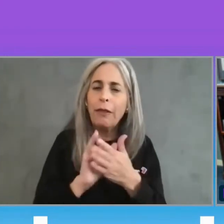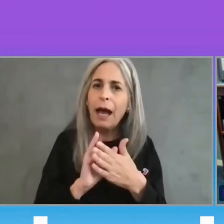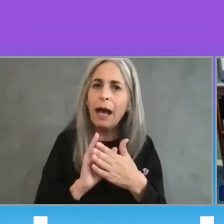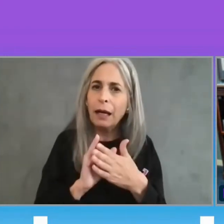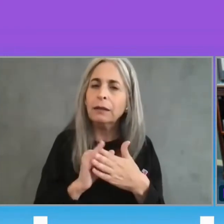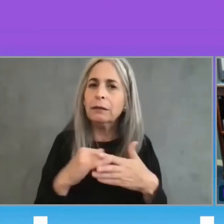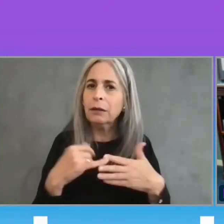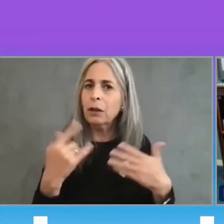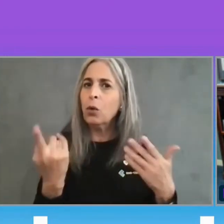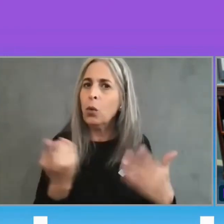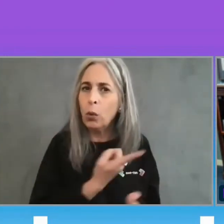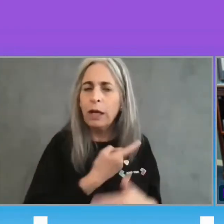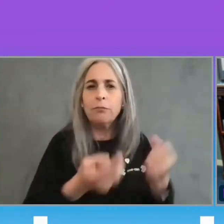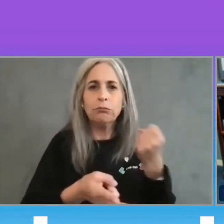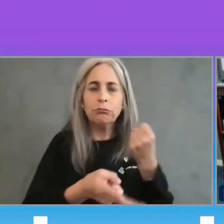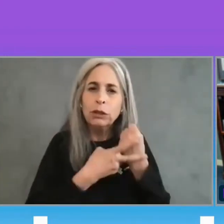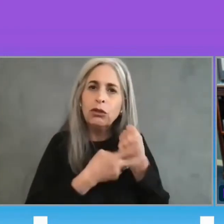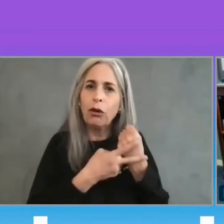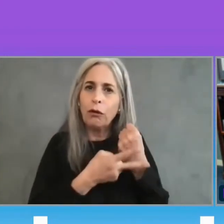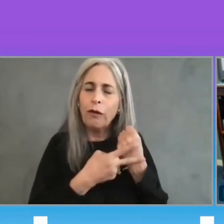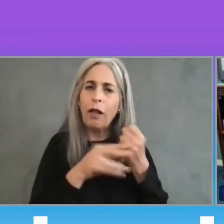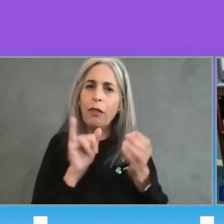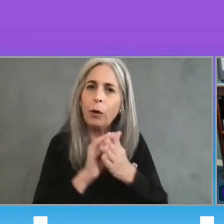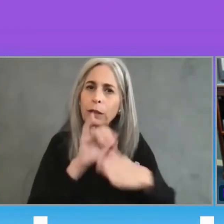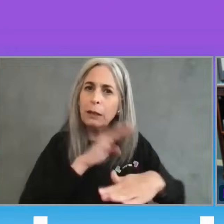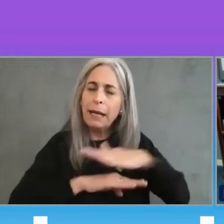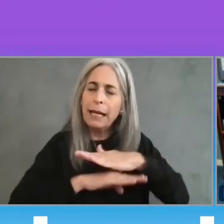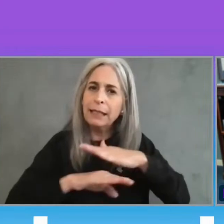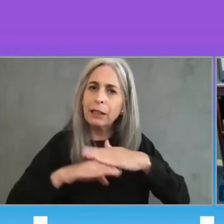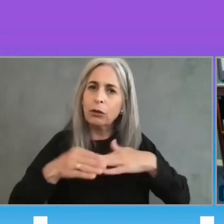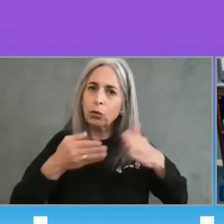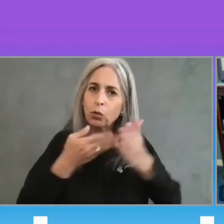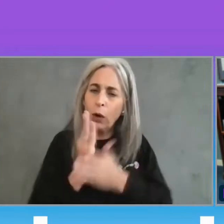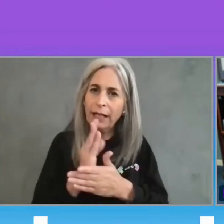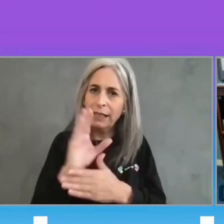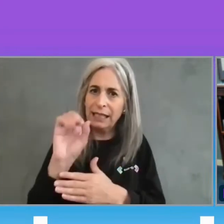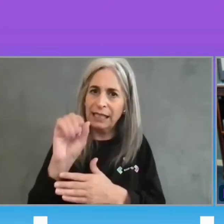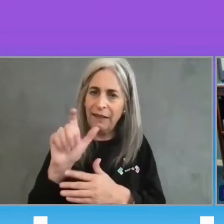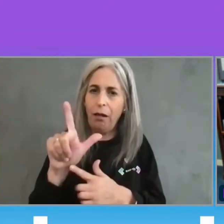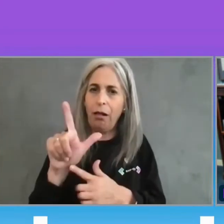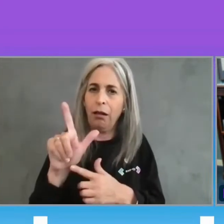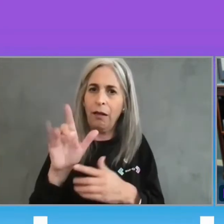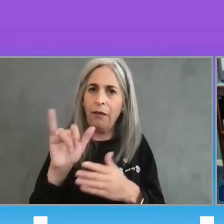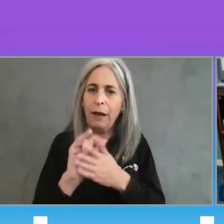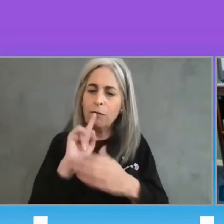that we preserve those basic civil rights that we that we